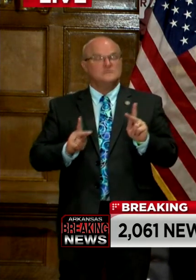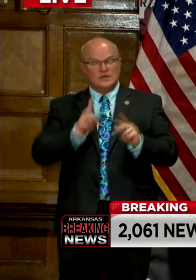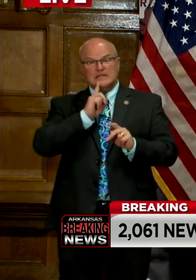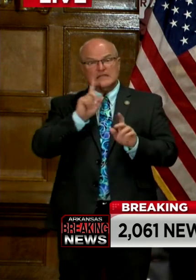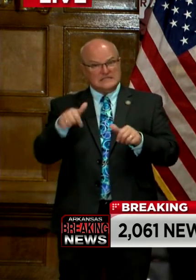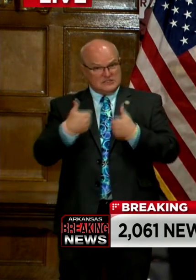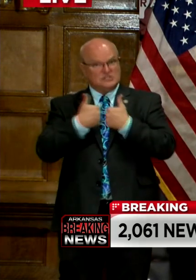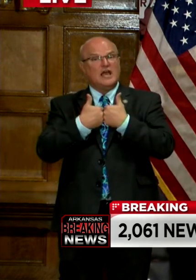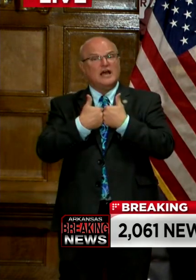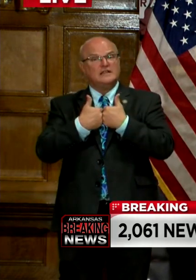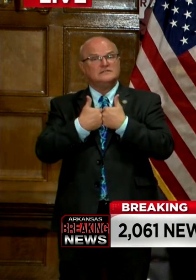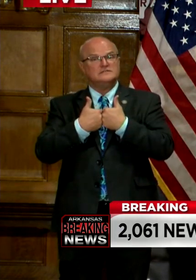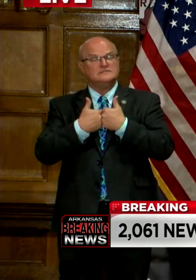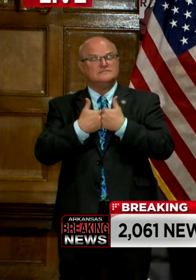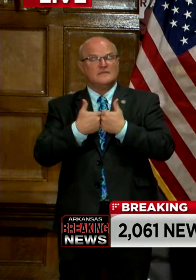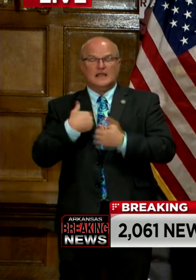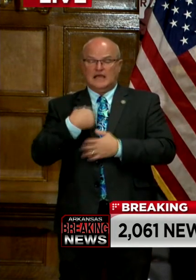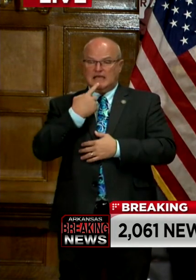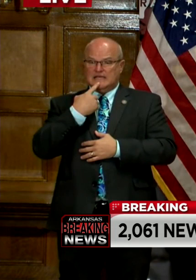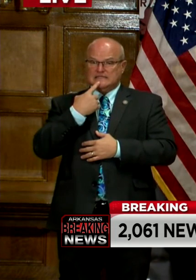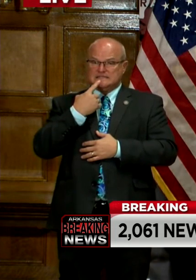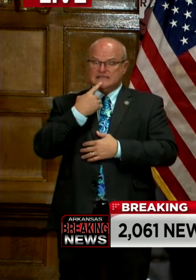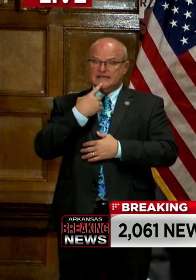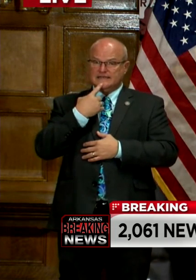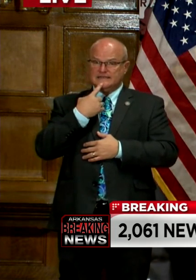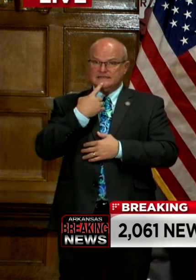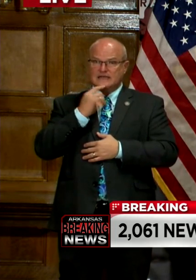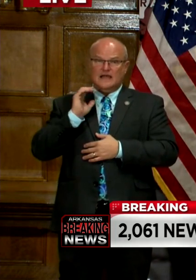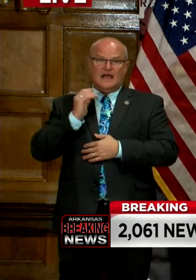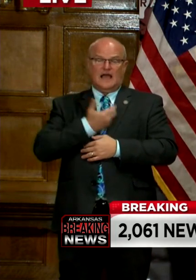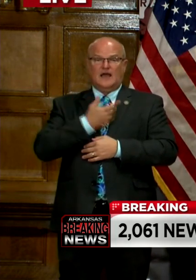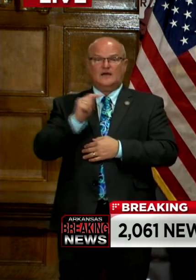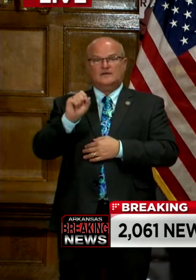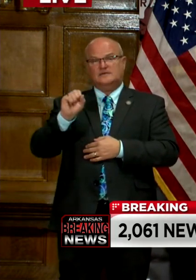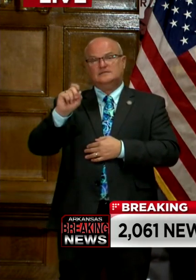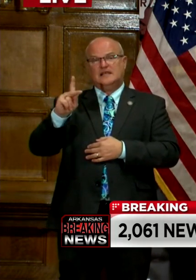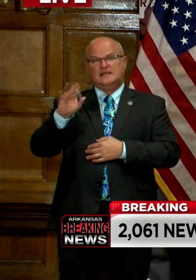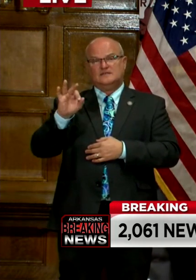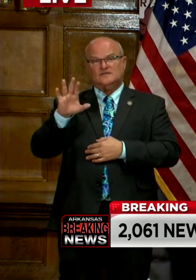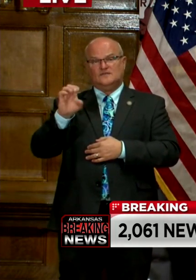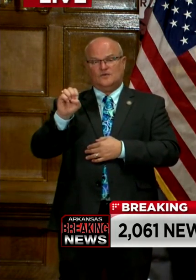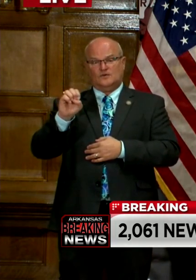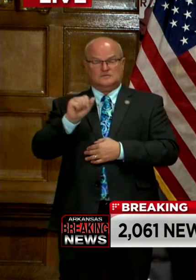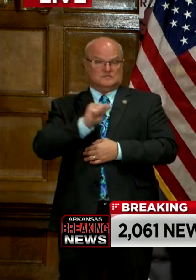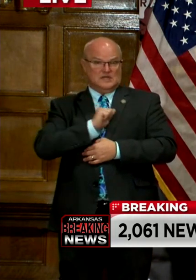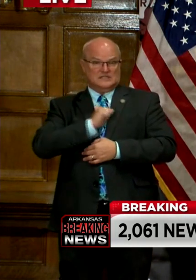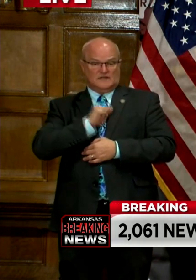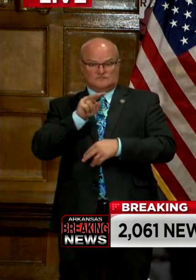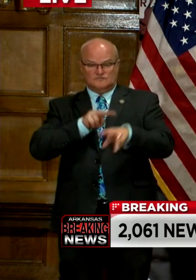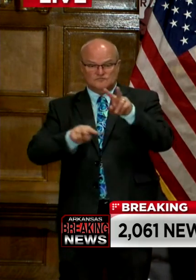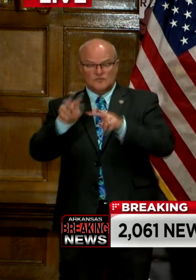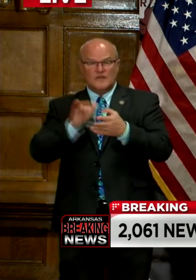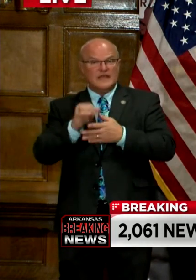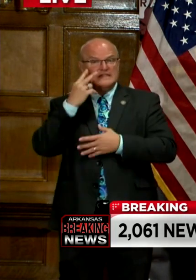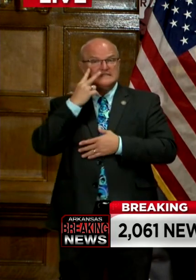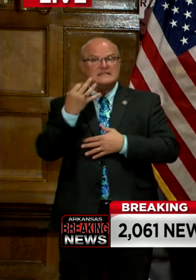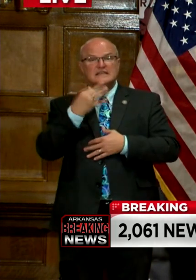BONUSES ARE PROMISED, THEY RECRUIT OTHER HEALTHCARE PROFESSIONALS. IT IS A CHALLENGE.